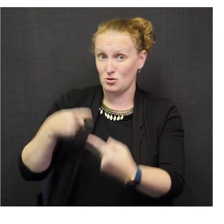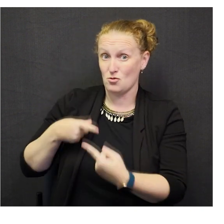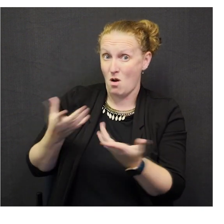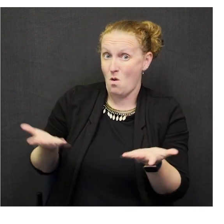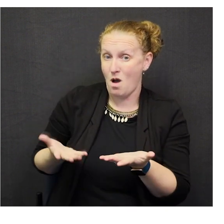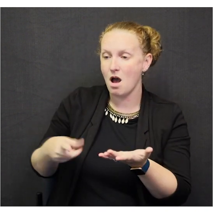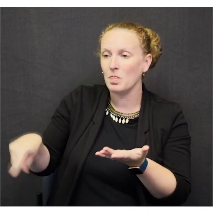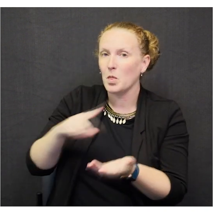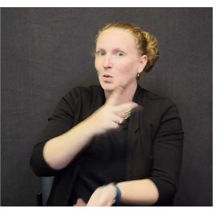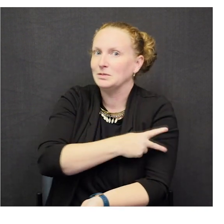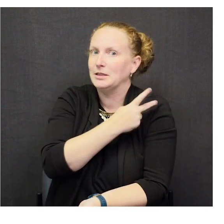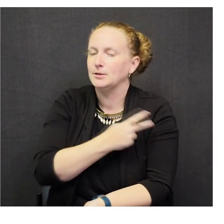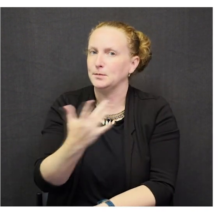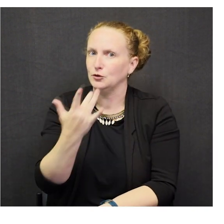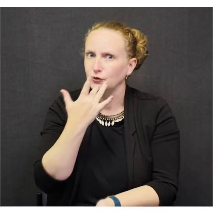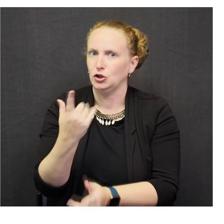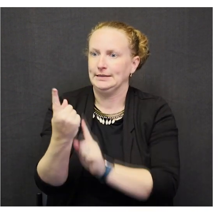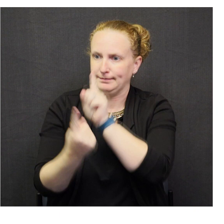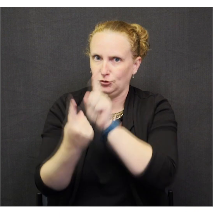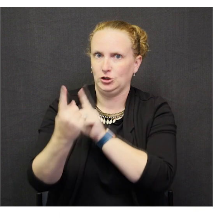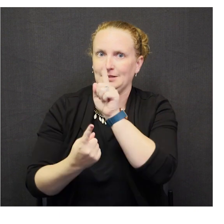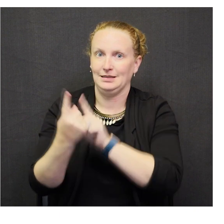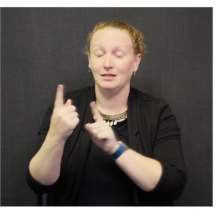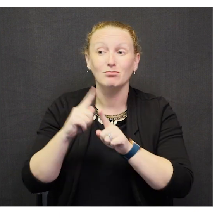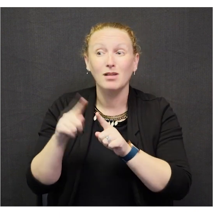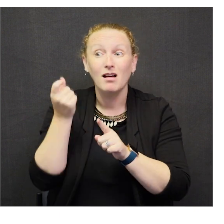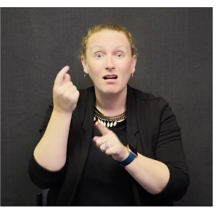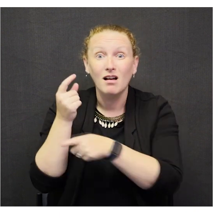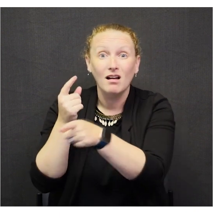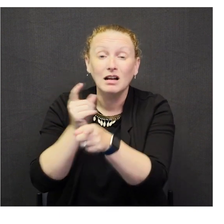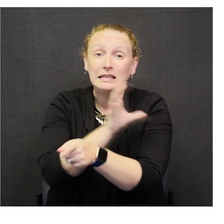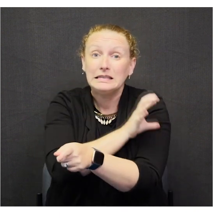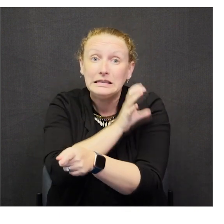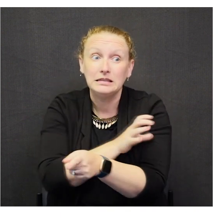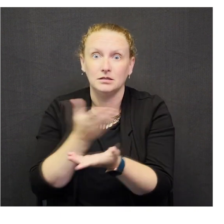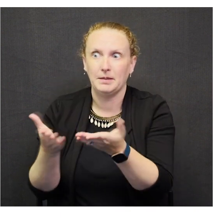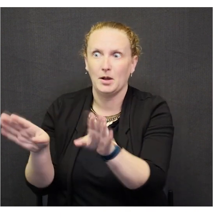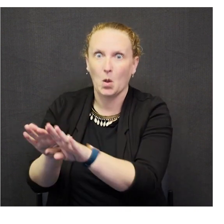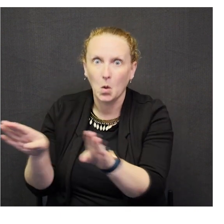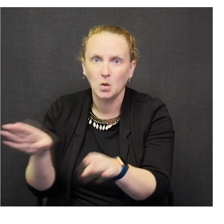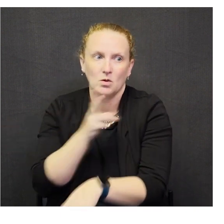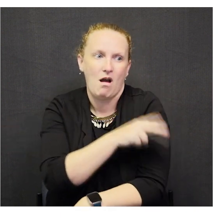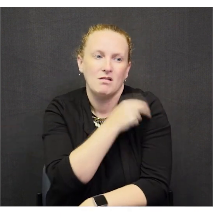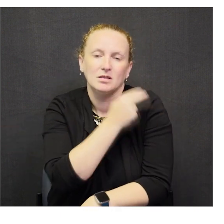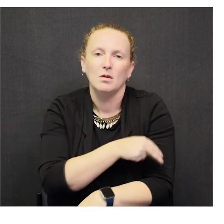are not receiving visitors and they're not being very many patients in person, these